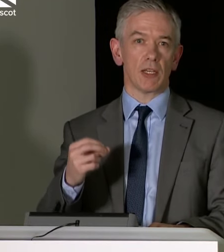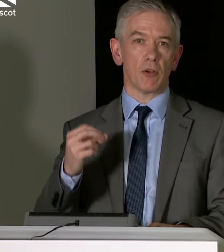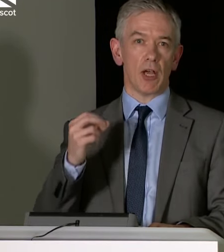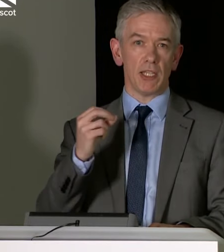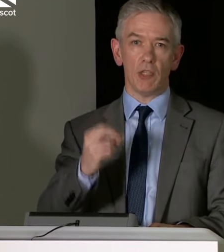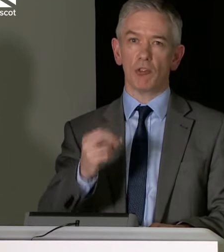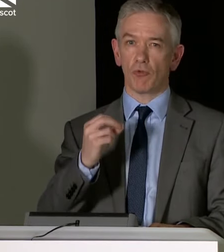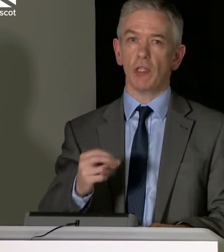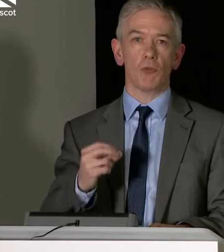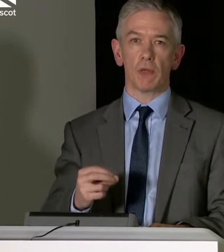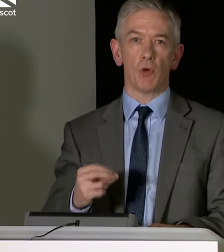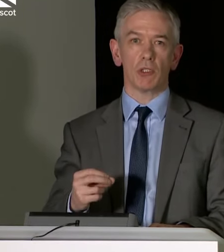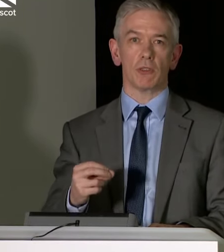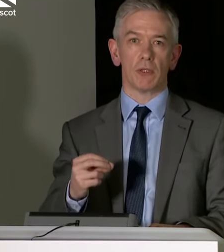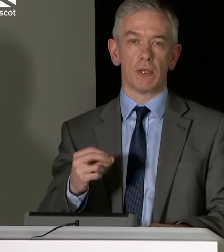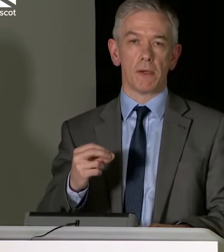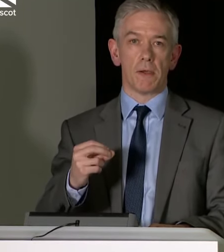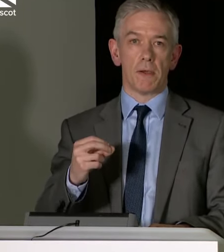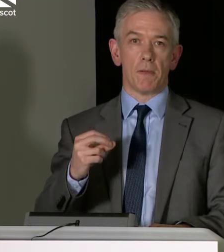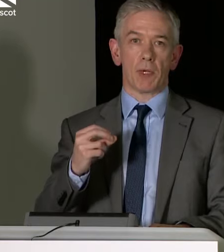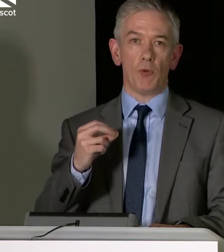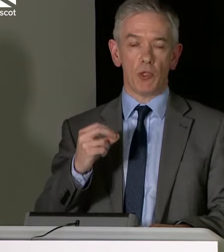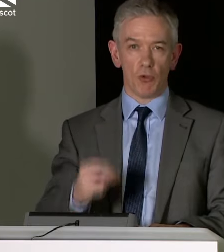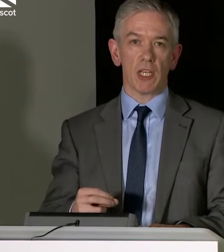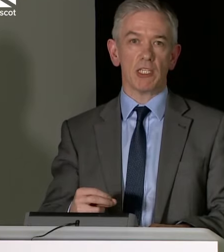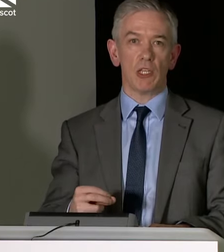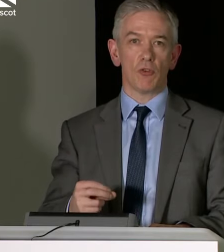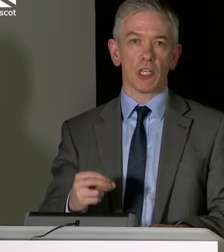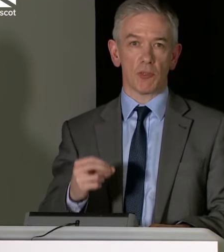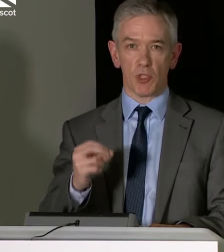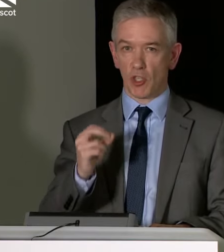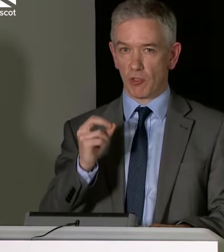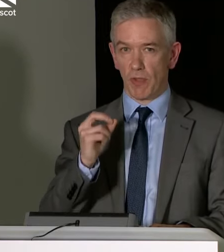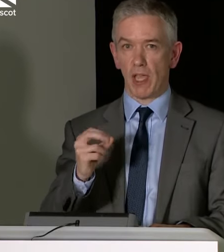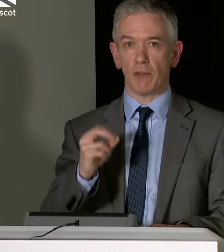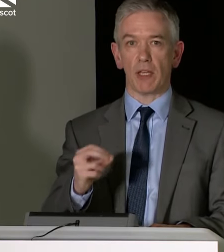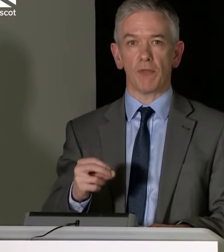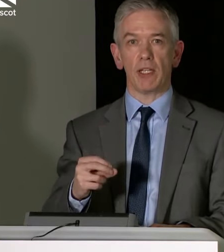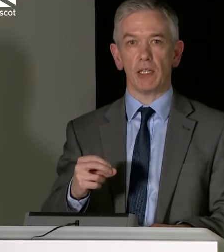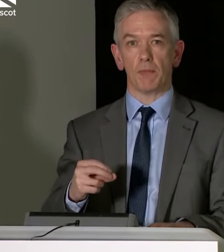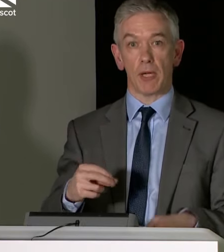ICU is a really, really important, but how we use ICUs needs to be judged very finely